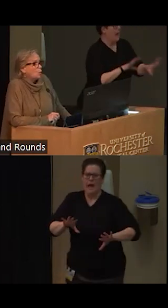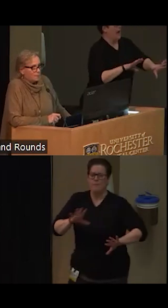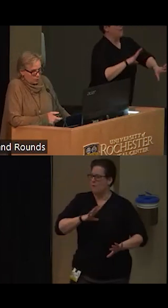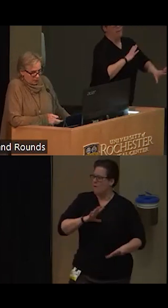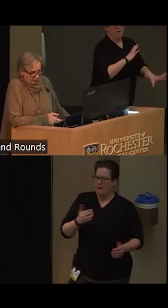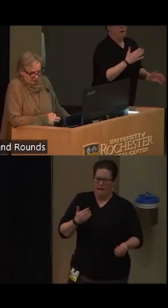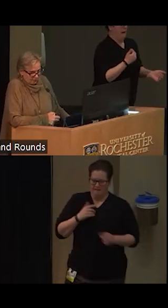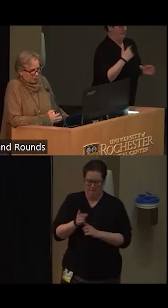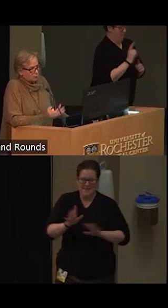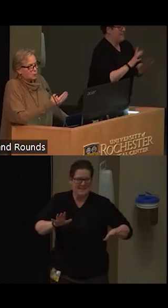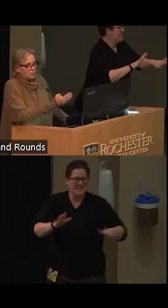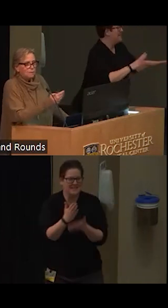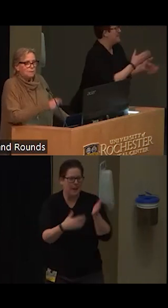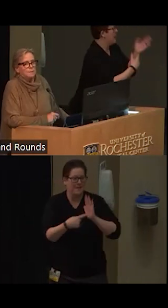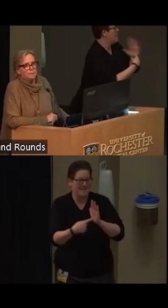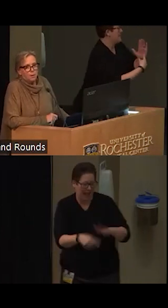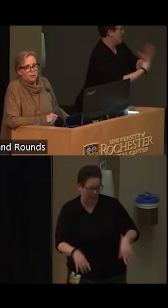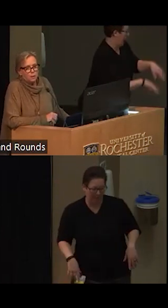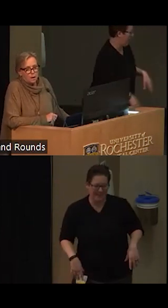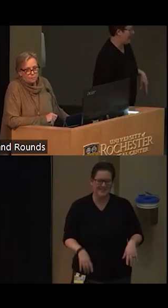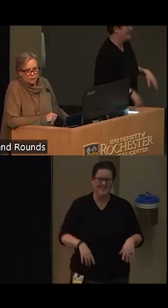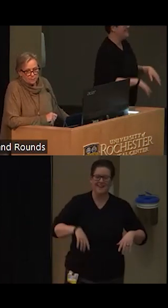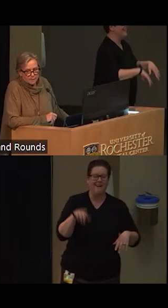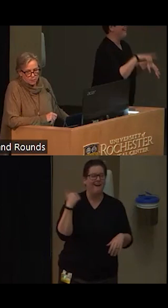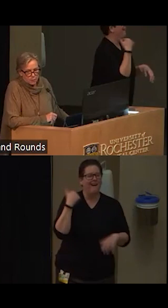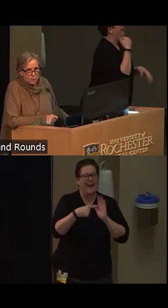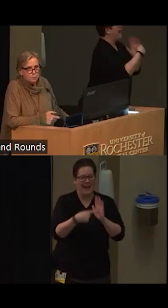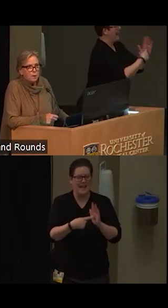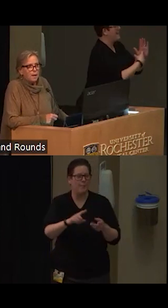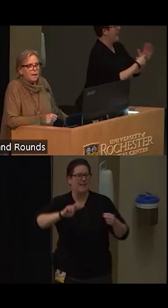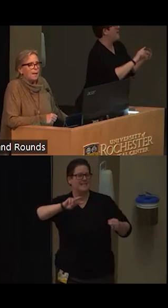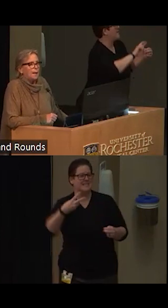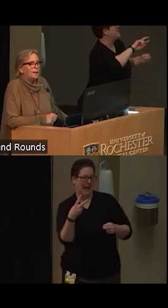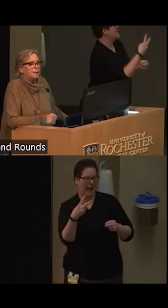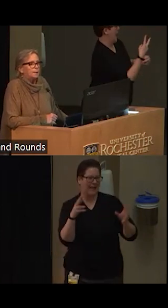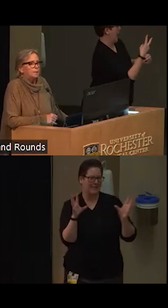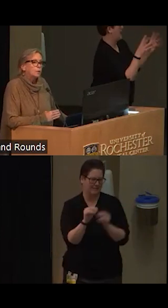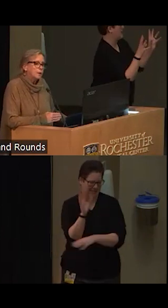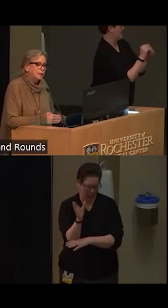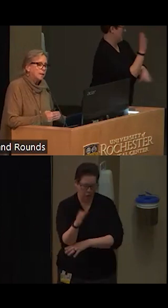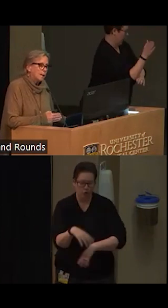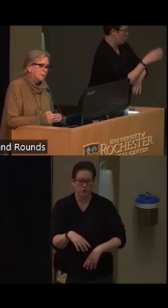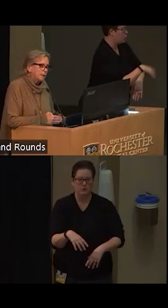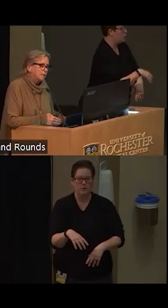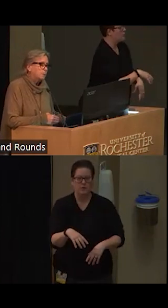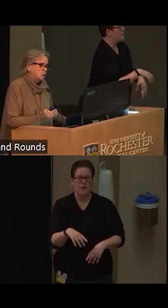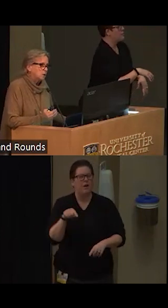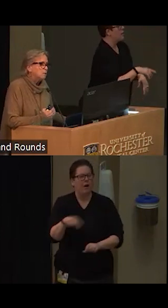a couple of quick examples so this is example from session two and it's looking at a complex patient